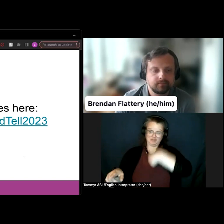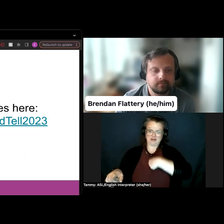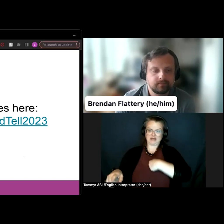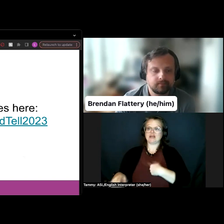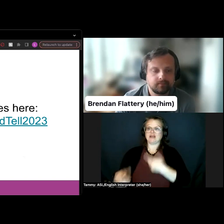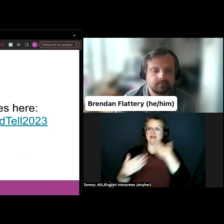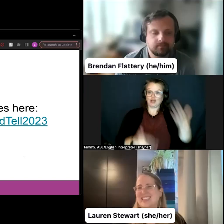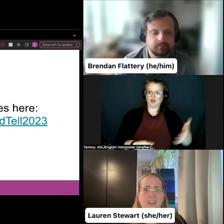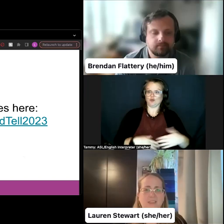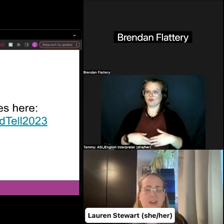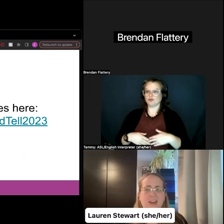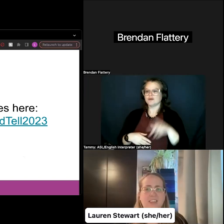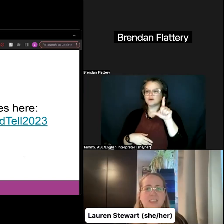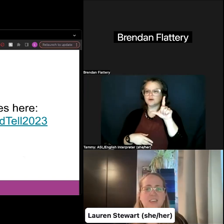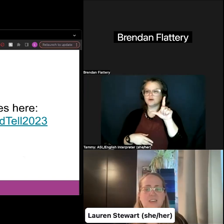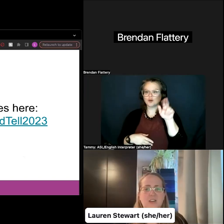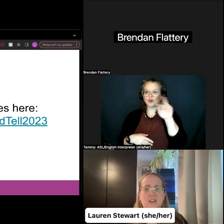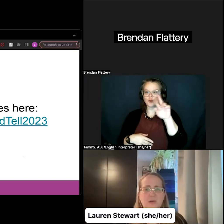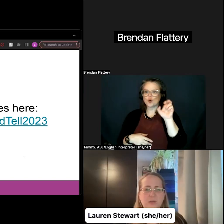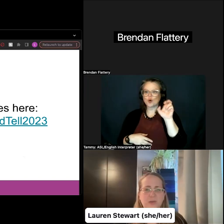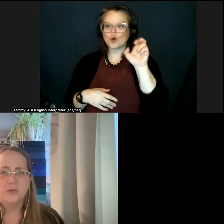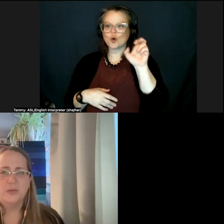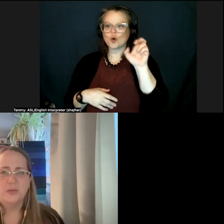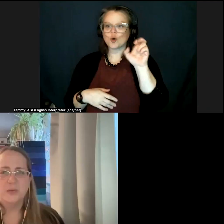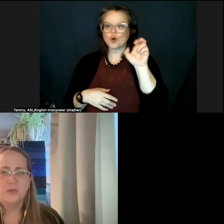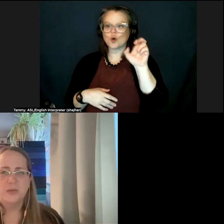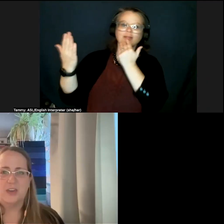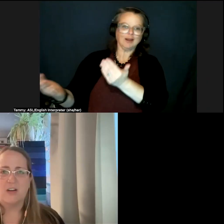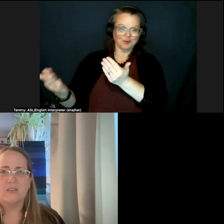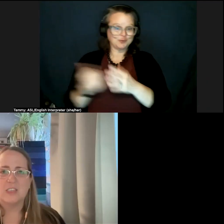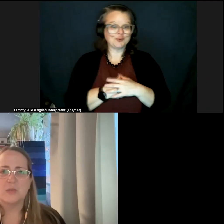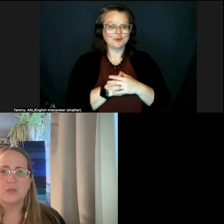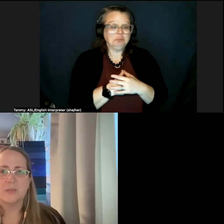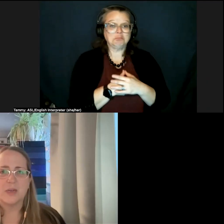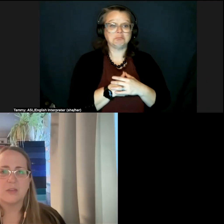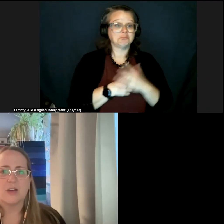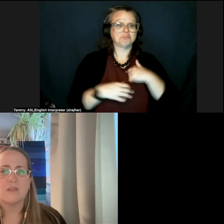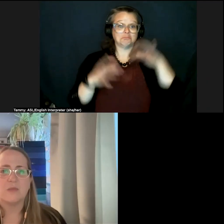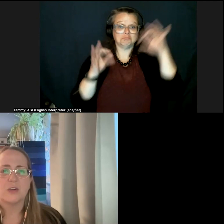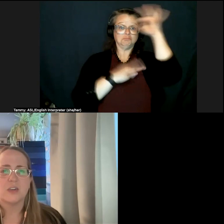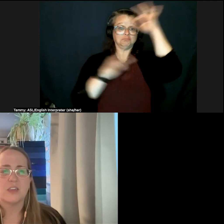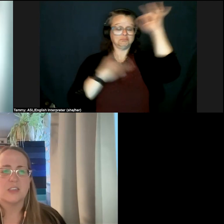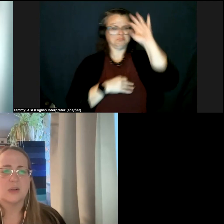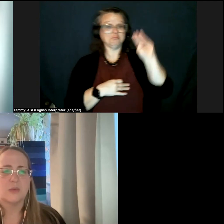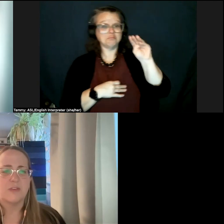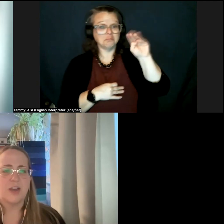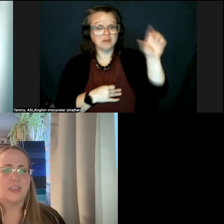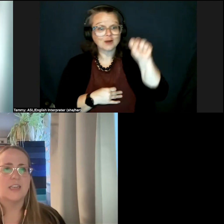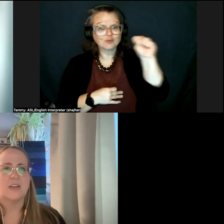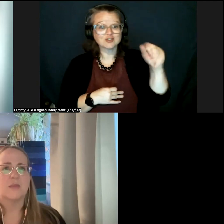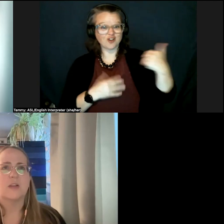phenomenal. I didn't know that all of these tools on Microsoft were so refined now. It's been a long